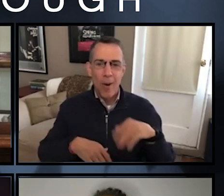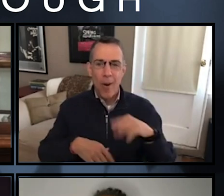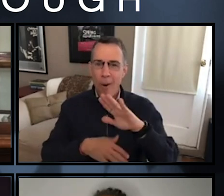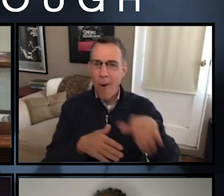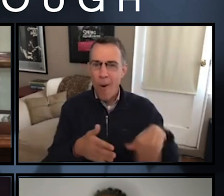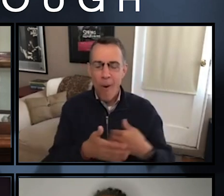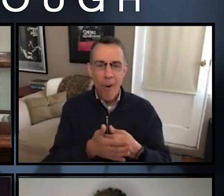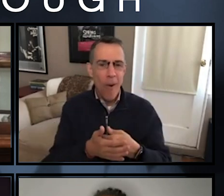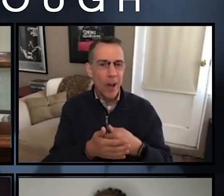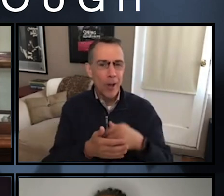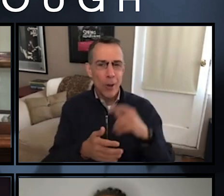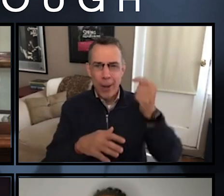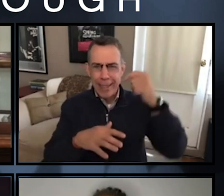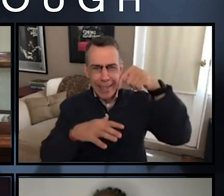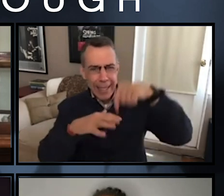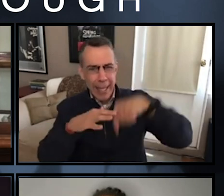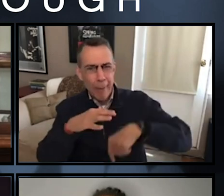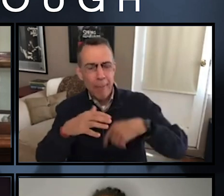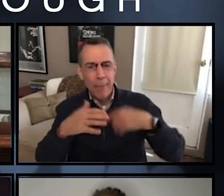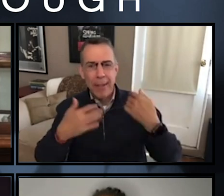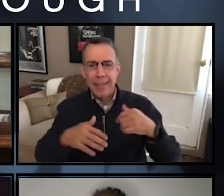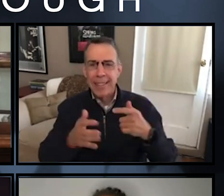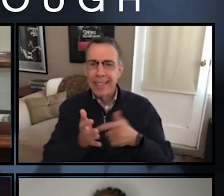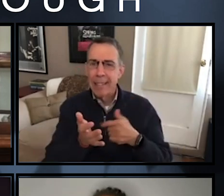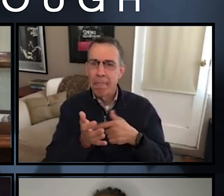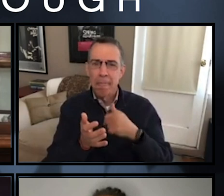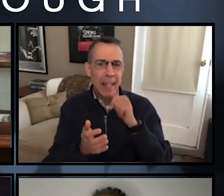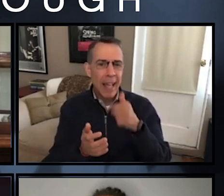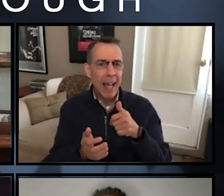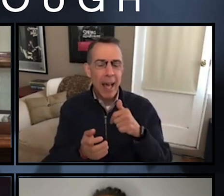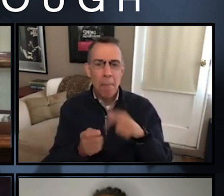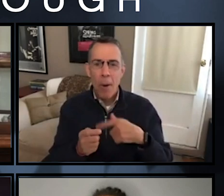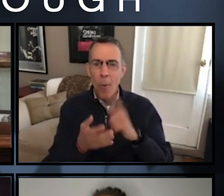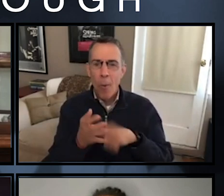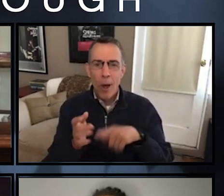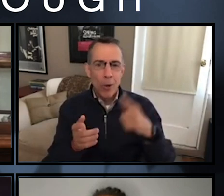to go deeper, because sometimes it's not about what you may know here, it's about